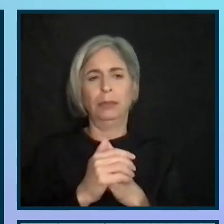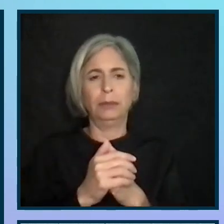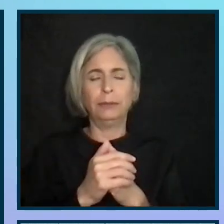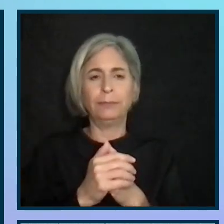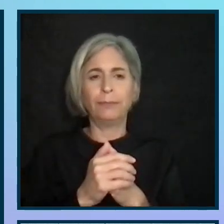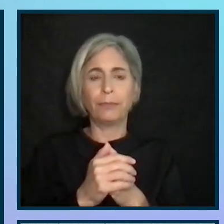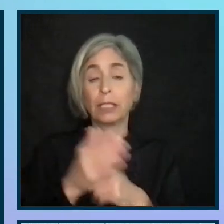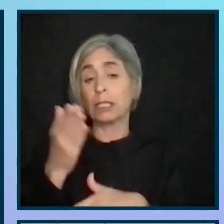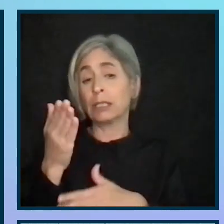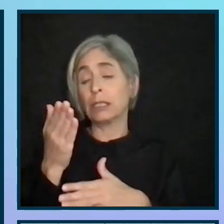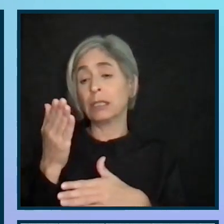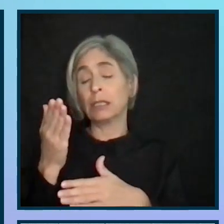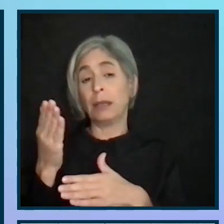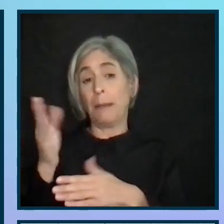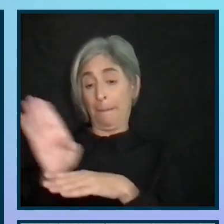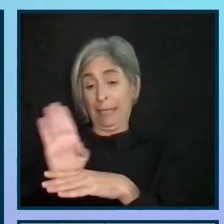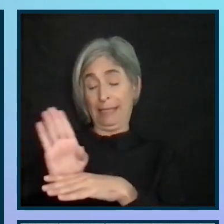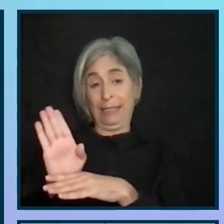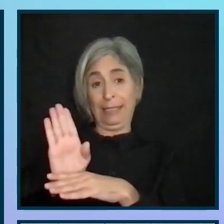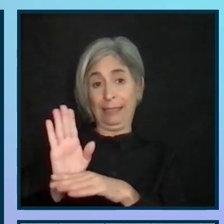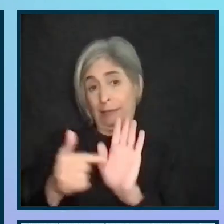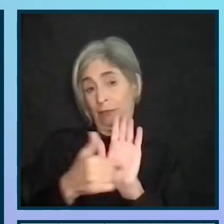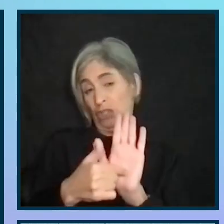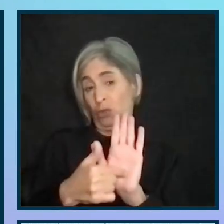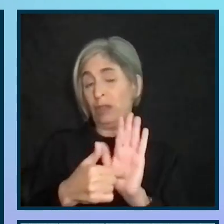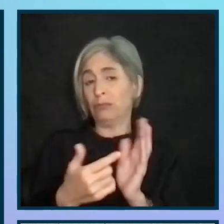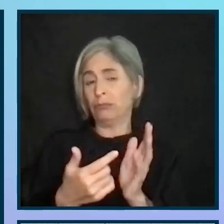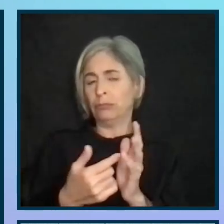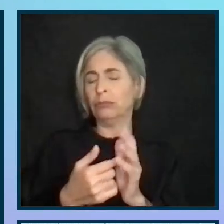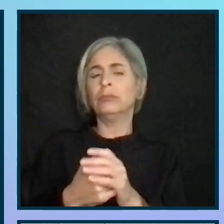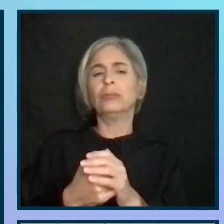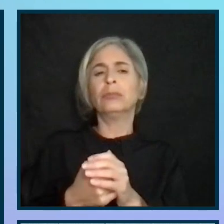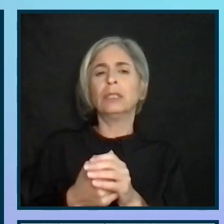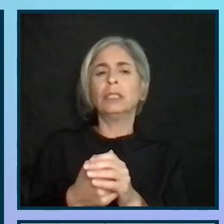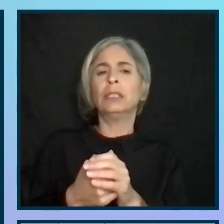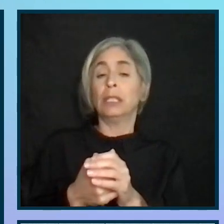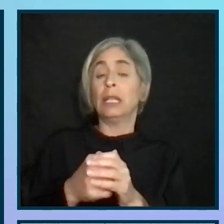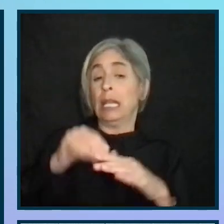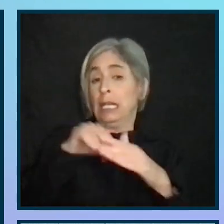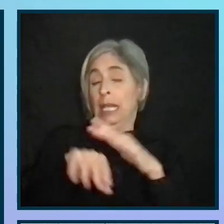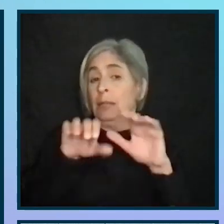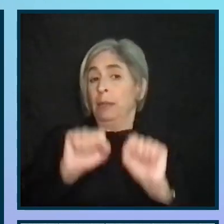Some of the business cases you could use are accessibility is a big market opportunity.